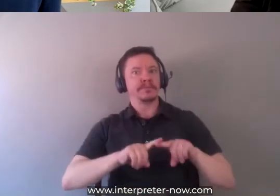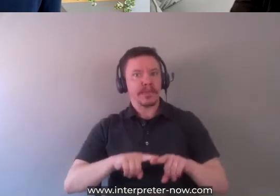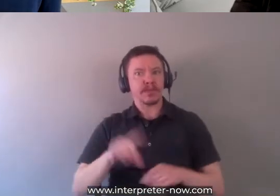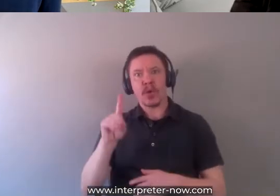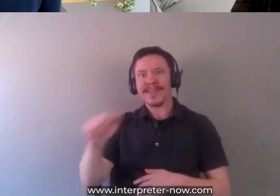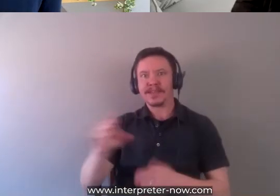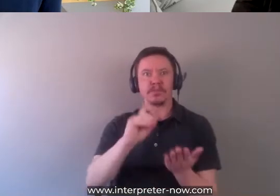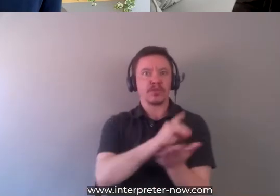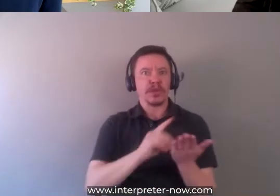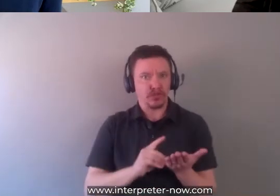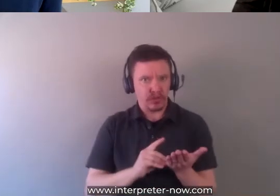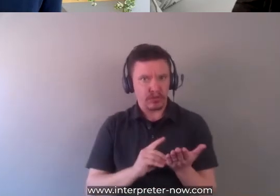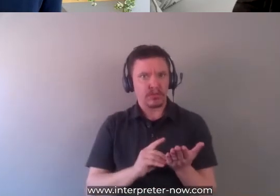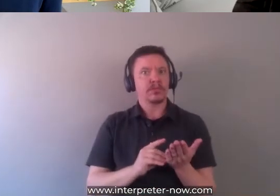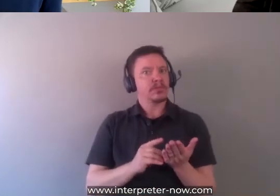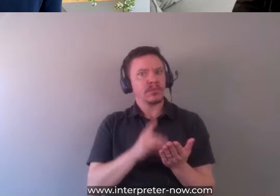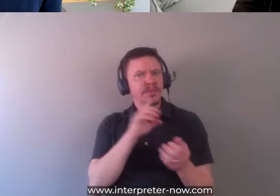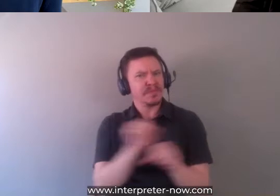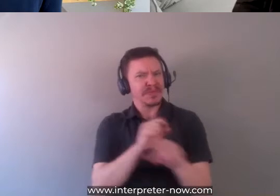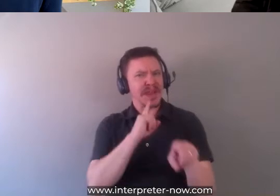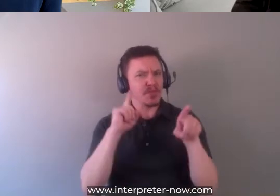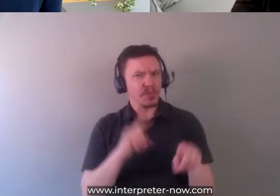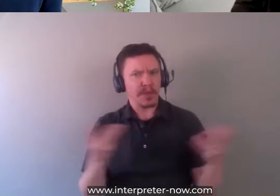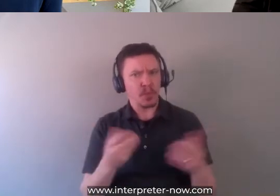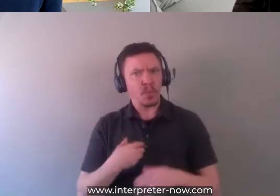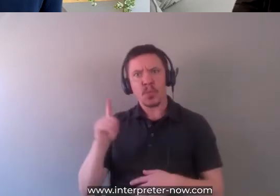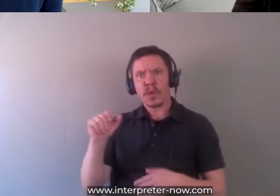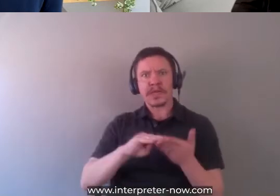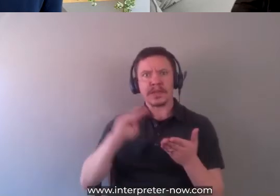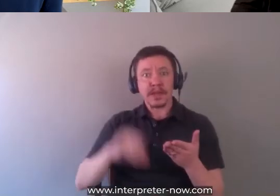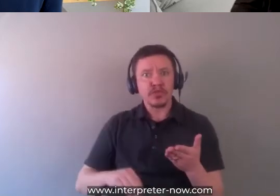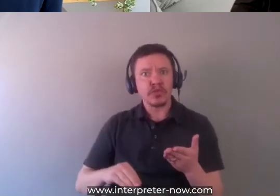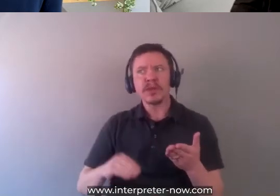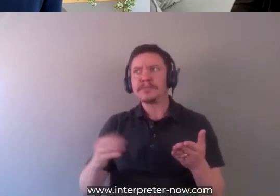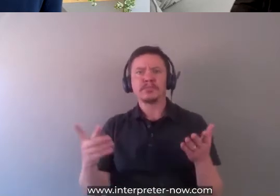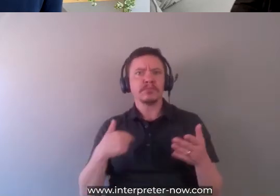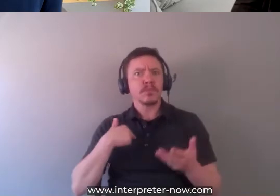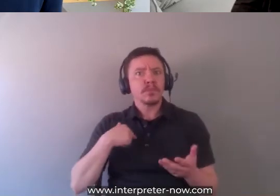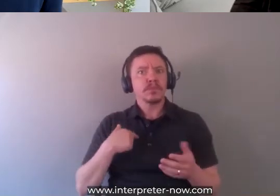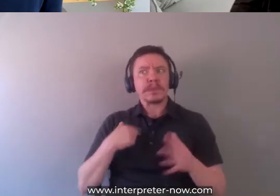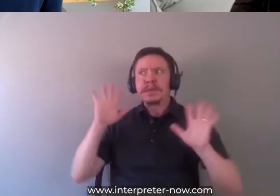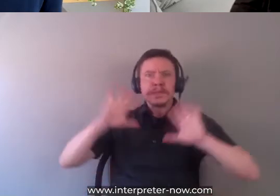and even as a response to disabled students acting out because they were overwhelmed.